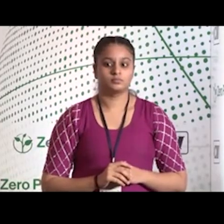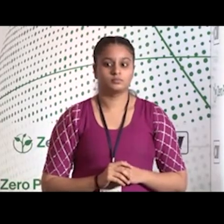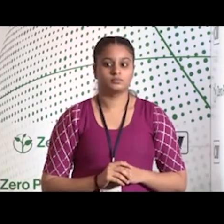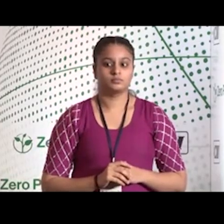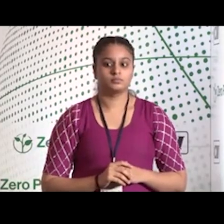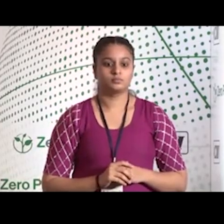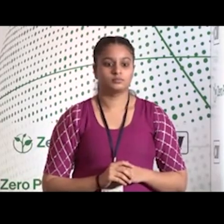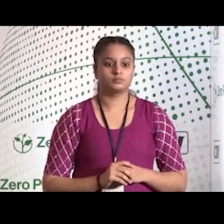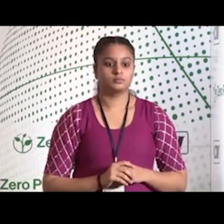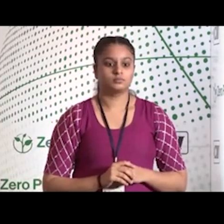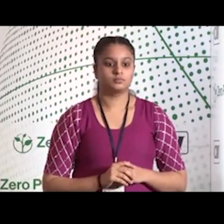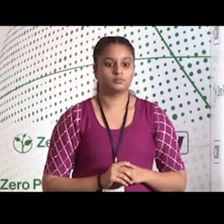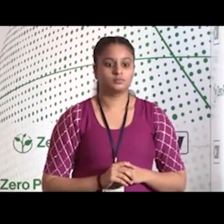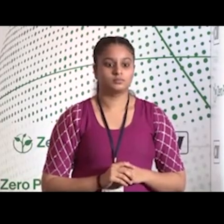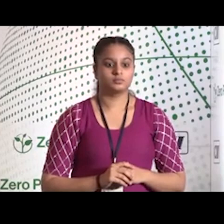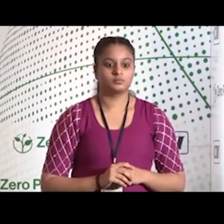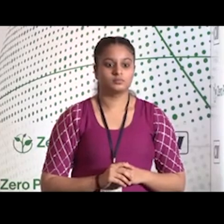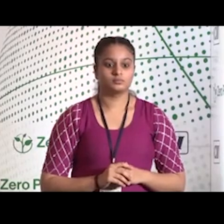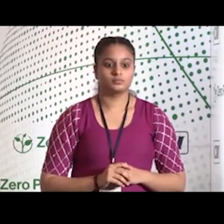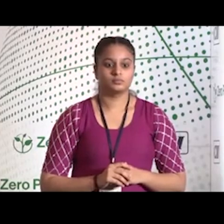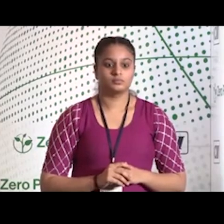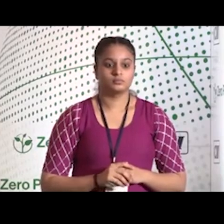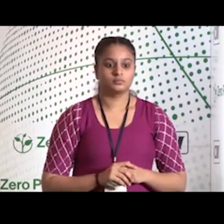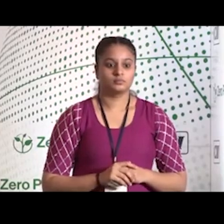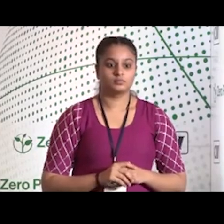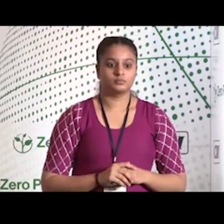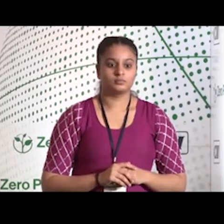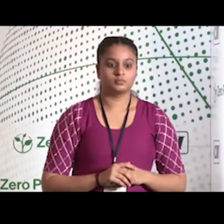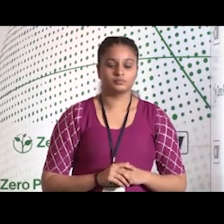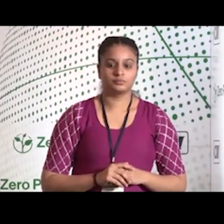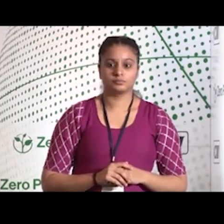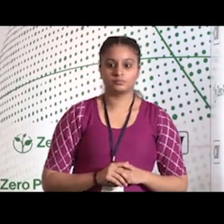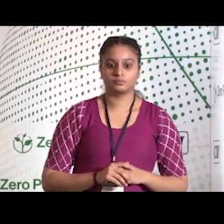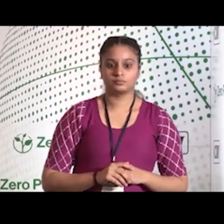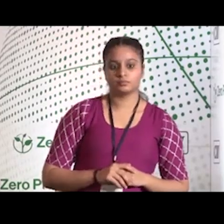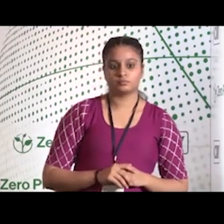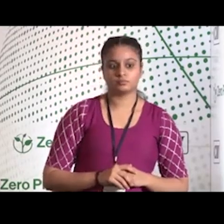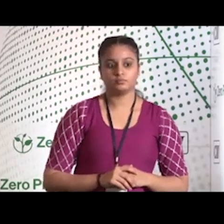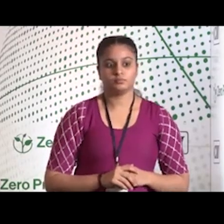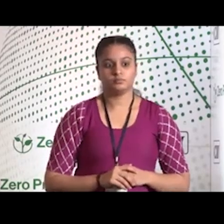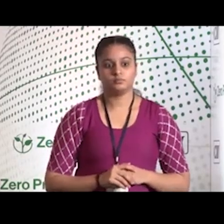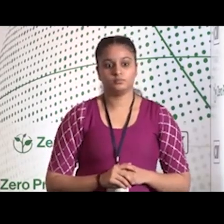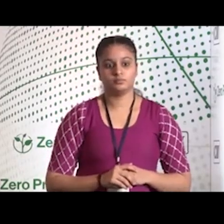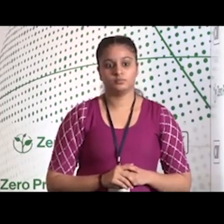she took the training for two months and she learned how to sew bags. I was heading for that.